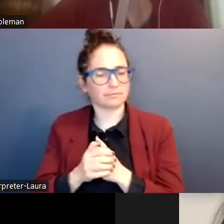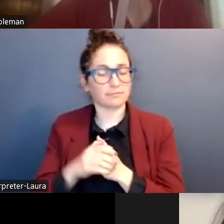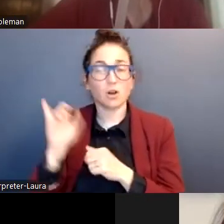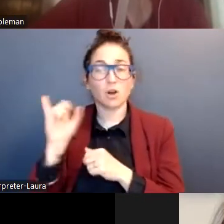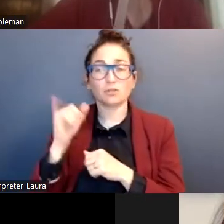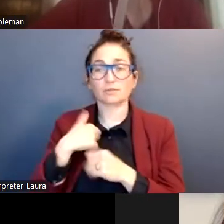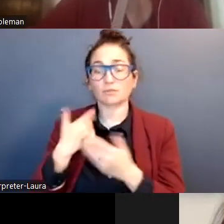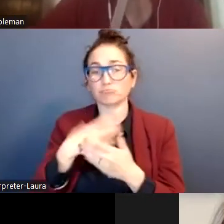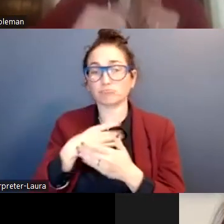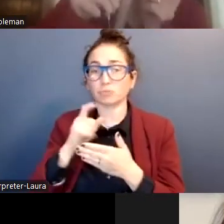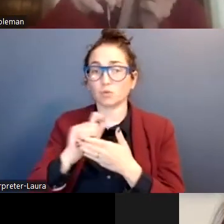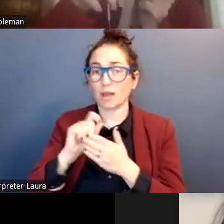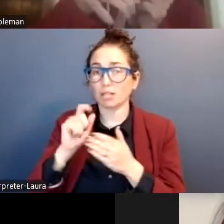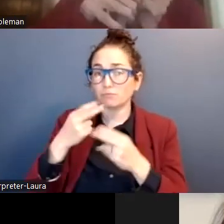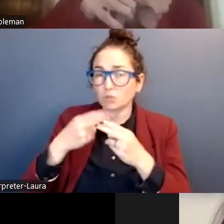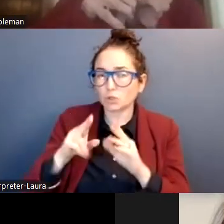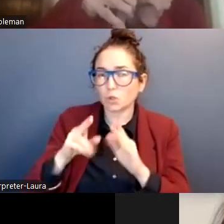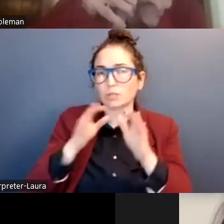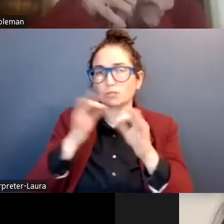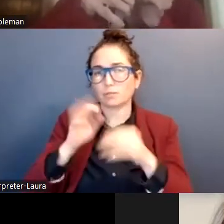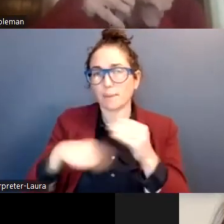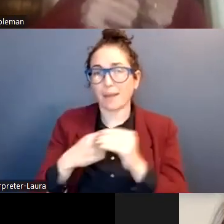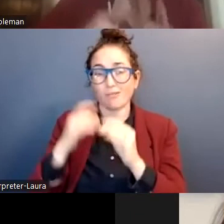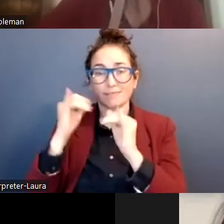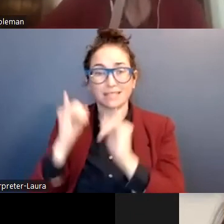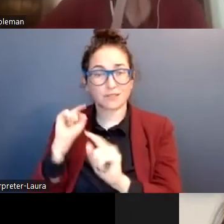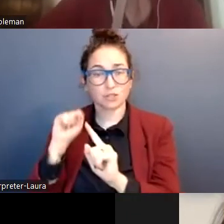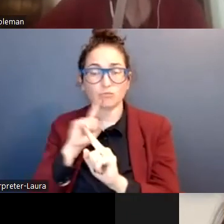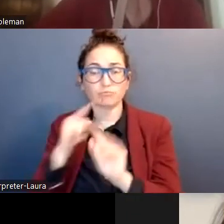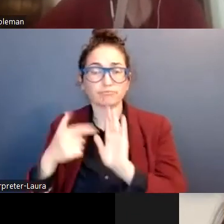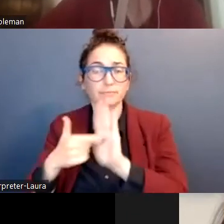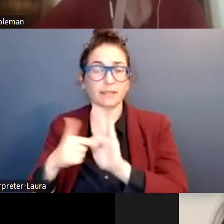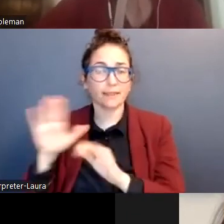up a short description of the individual, pointing out their strengths and how they